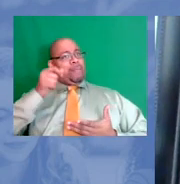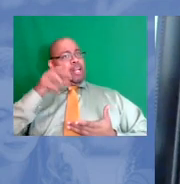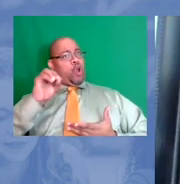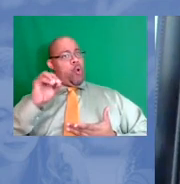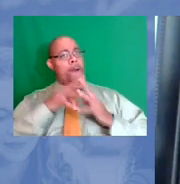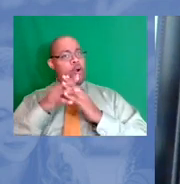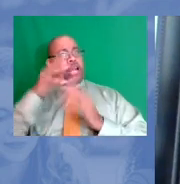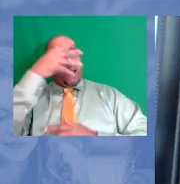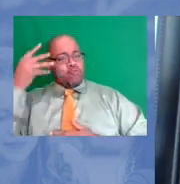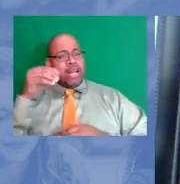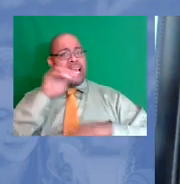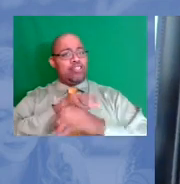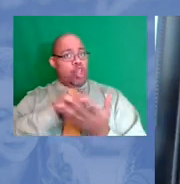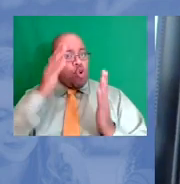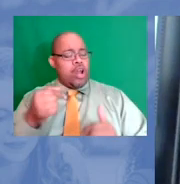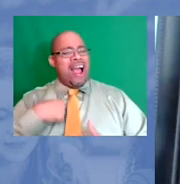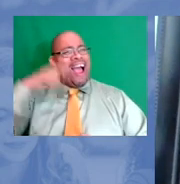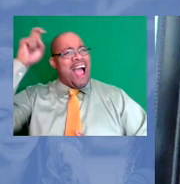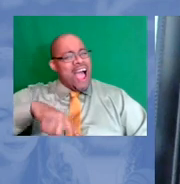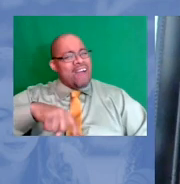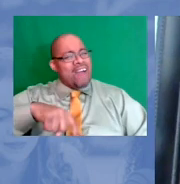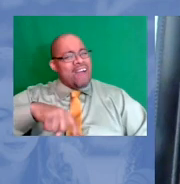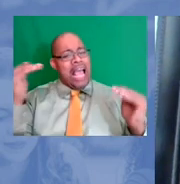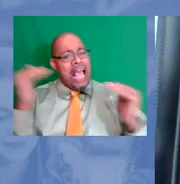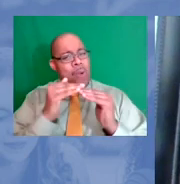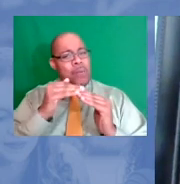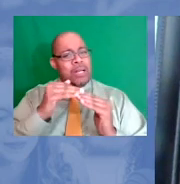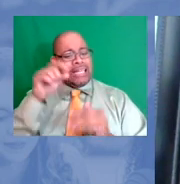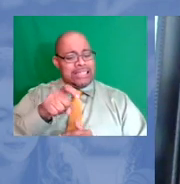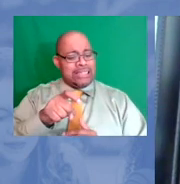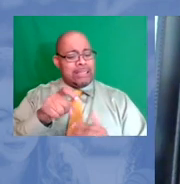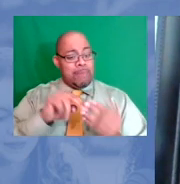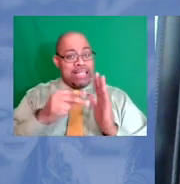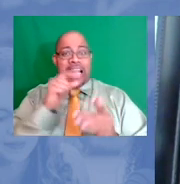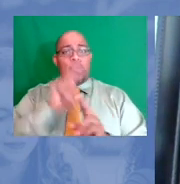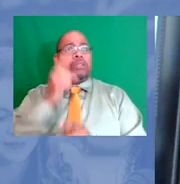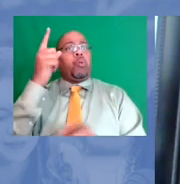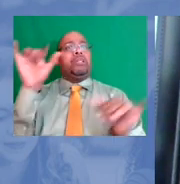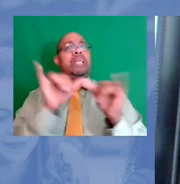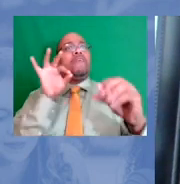FILIPINO AMERICAN AND IMMIGRANT AND ENGLISH LEARNER I HAVE TO SAY THAT EQUITY MEANS NOT USING THE SAME ONE SIZE FITS ALL APPROACH FOR OUR DIVERSE POPULATION.